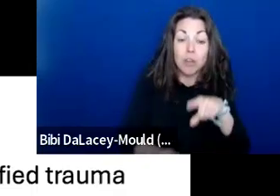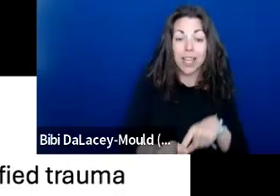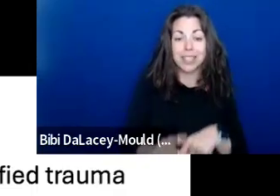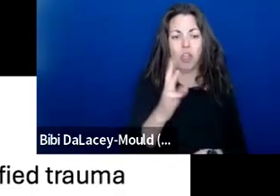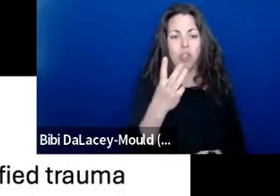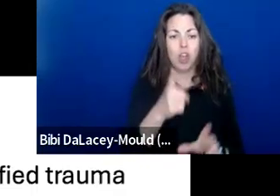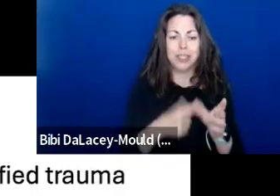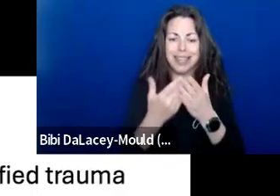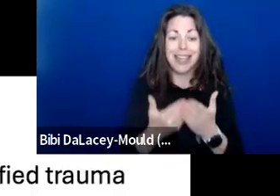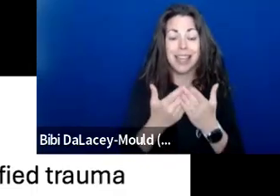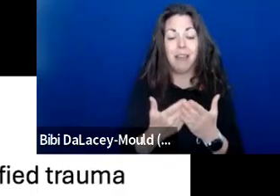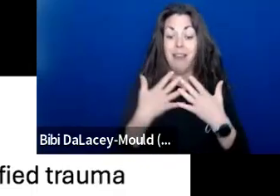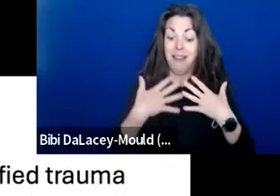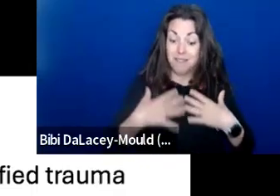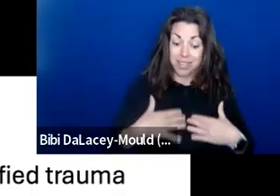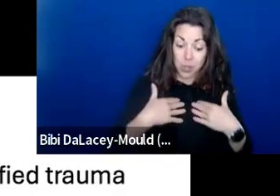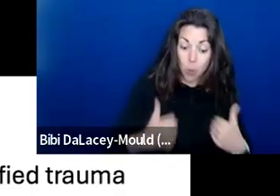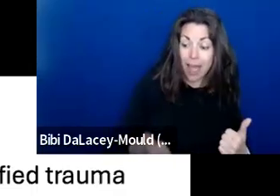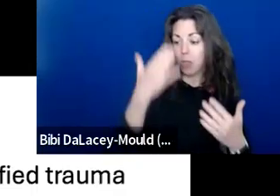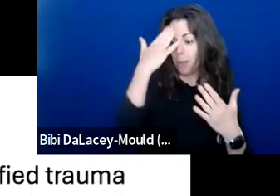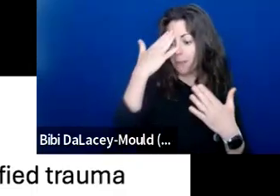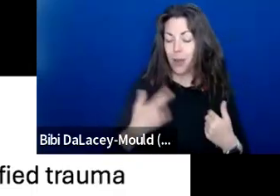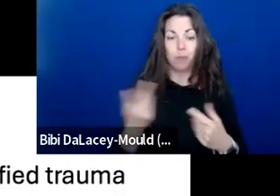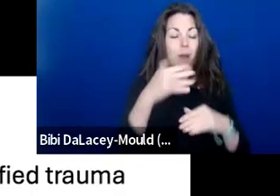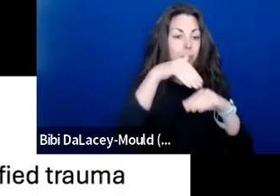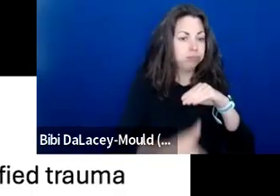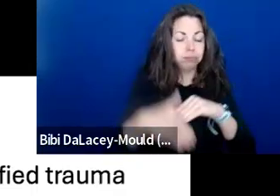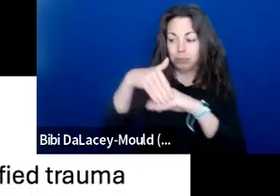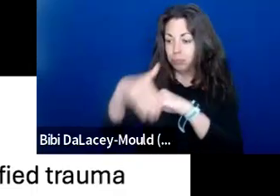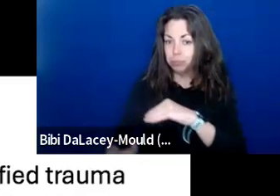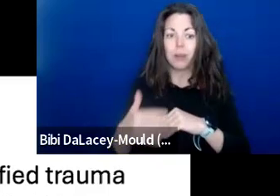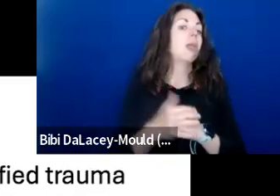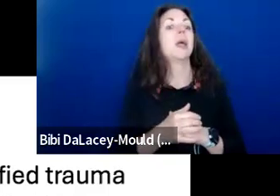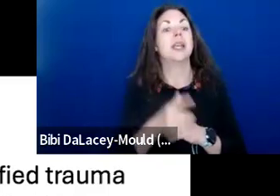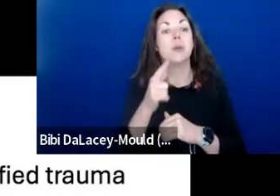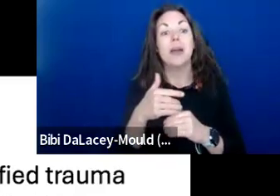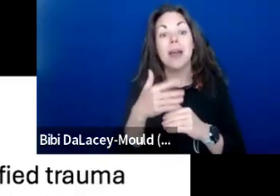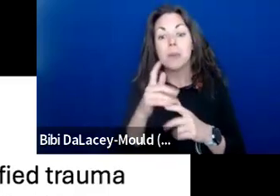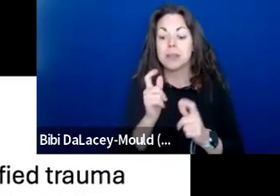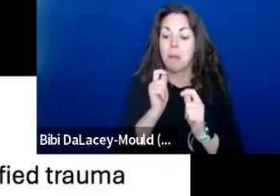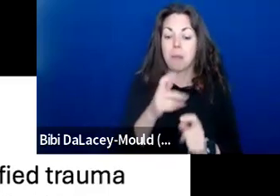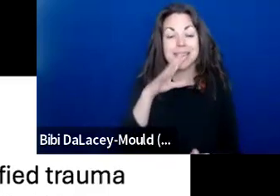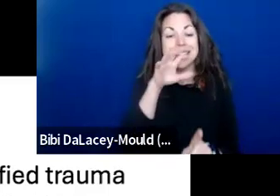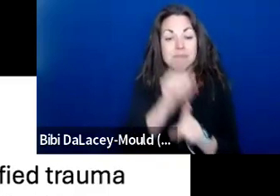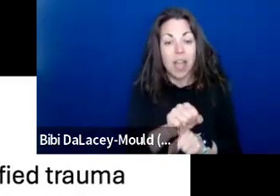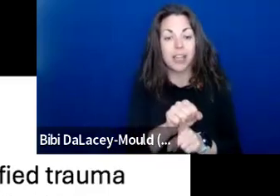health deteriorated again, and I was given some more refined diagnoses and treatment for my mental health. But physically,